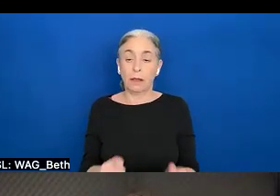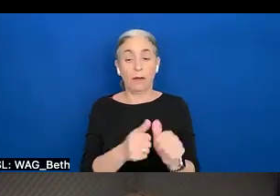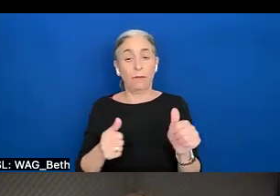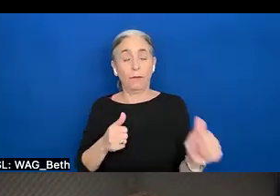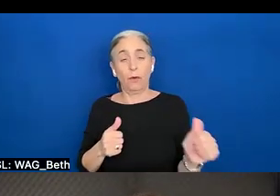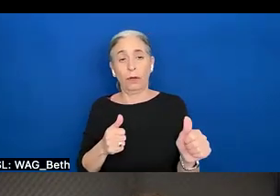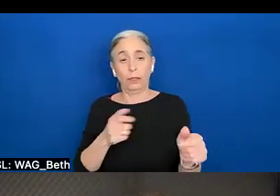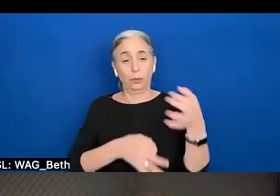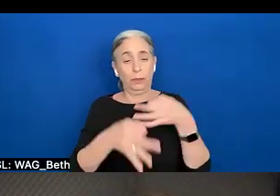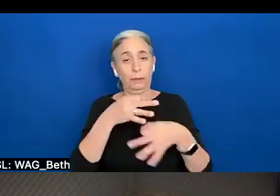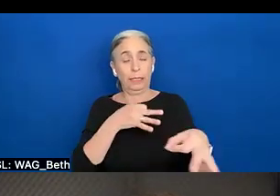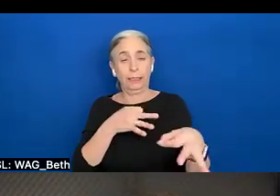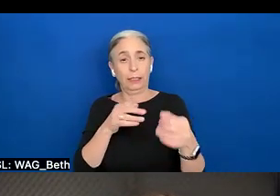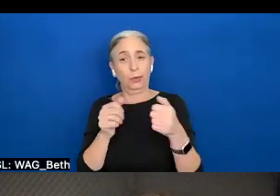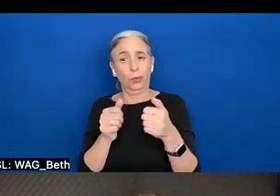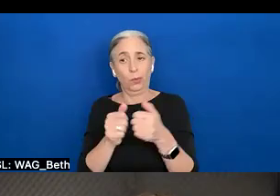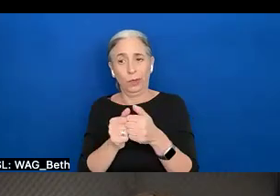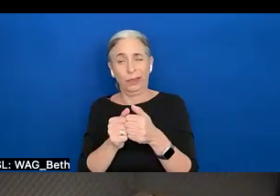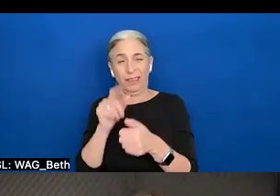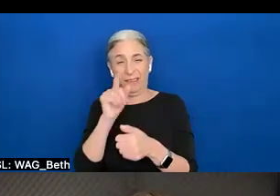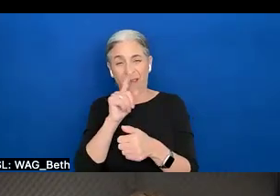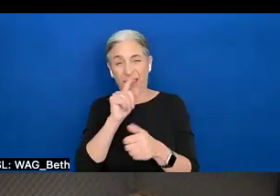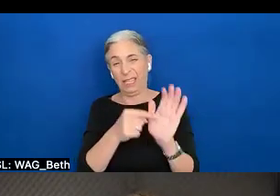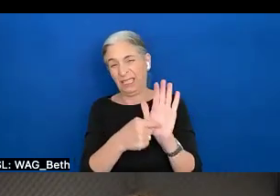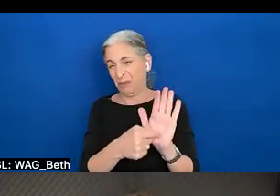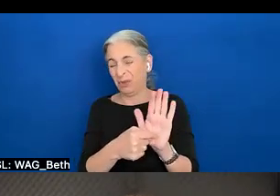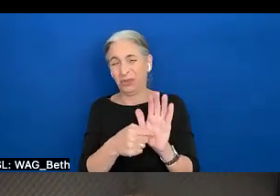avoiding replacing glyphs with fake symbols, or symbols